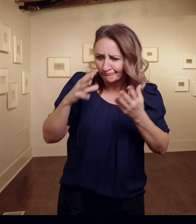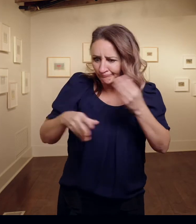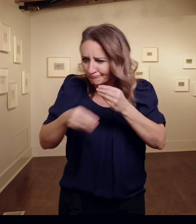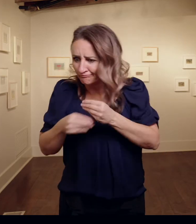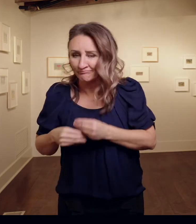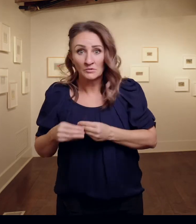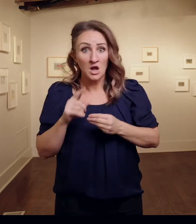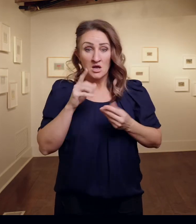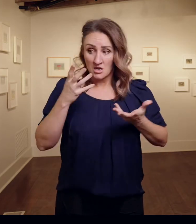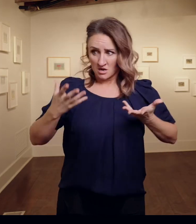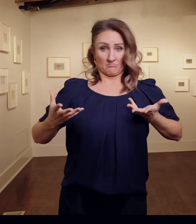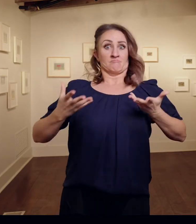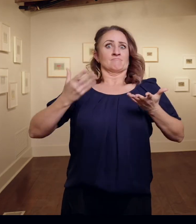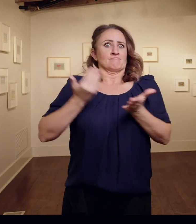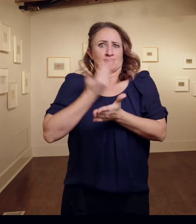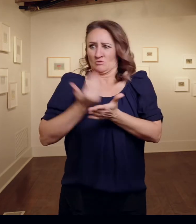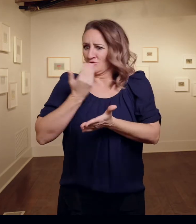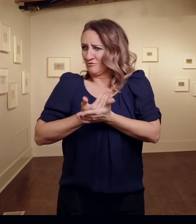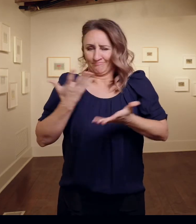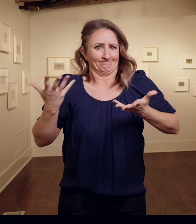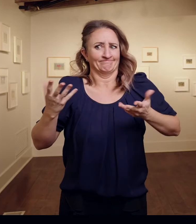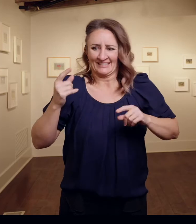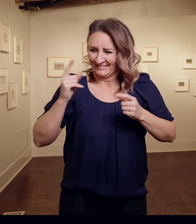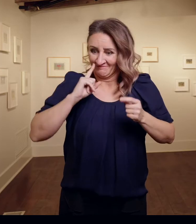Many of his works span more than one of these categories